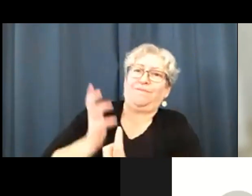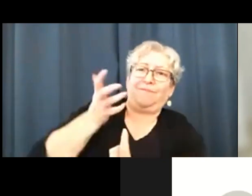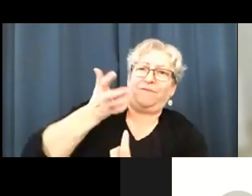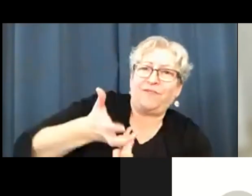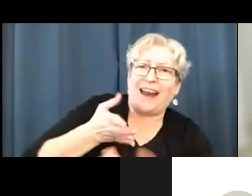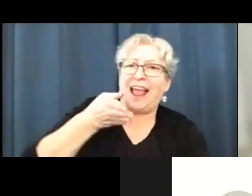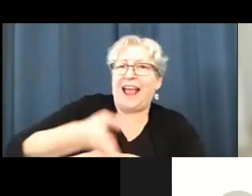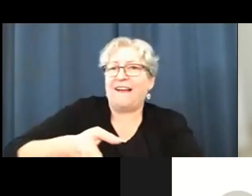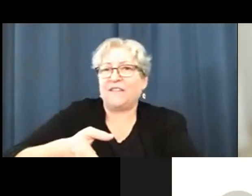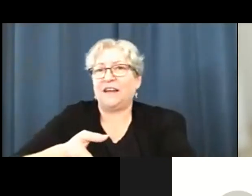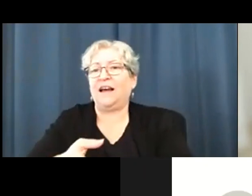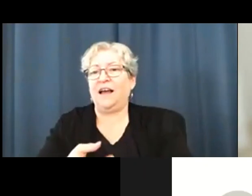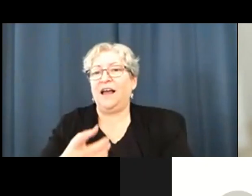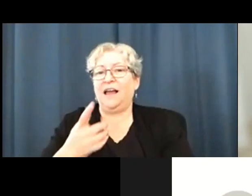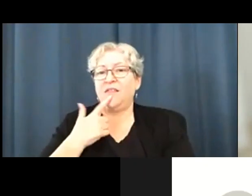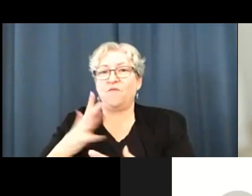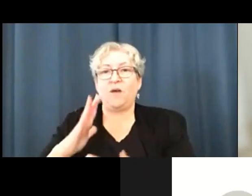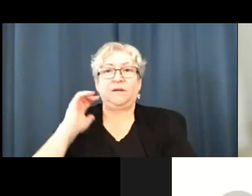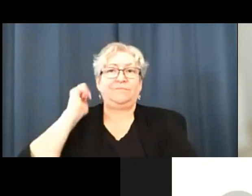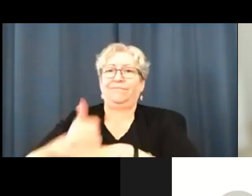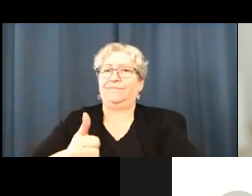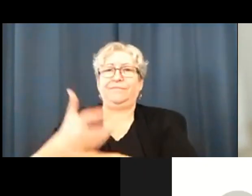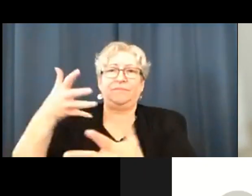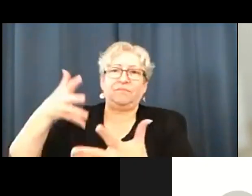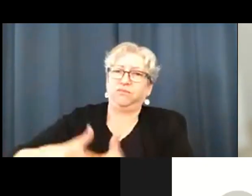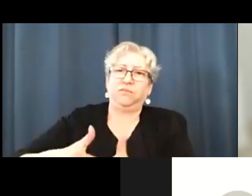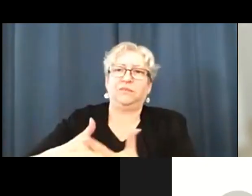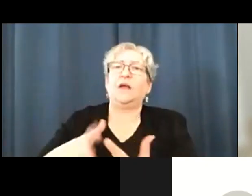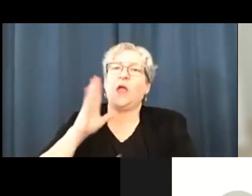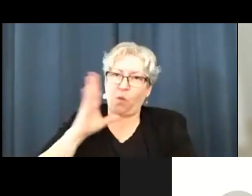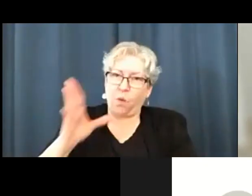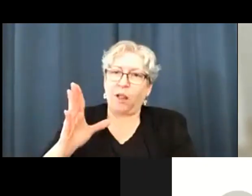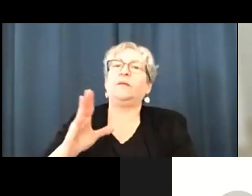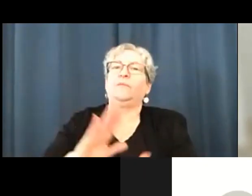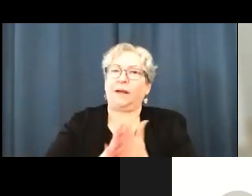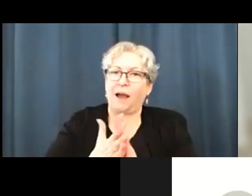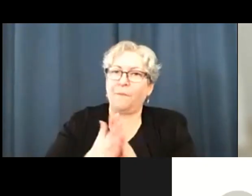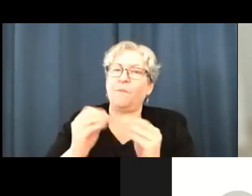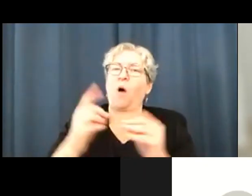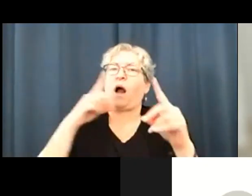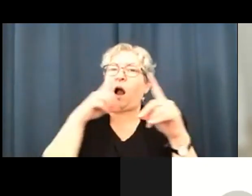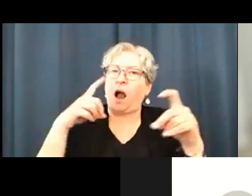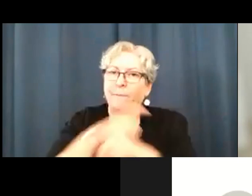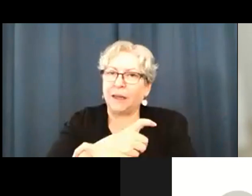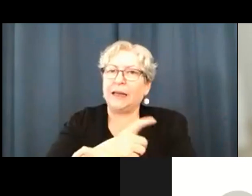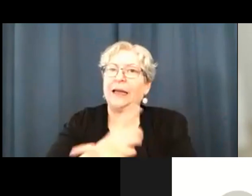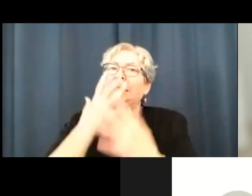and one that's been iterated on multiple times, it does become much more complex and unfortunately, much more expensive.